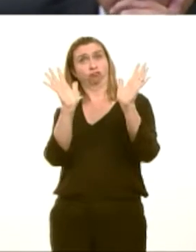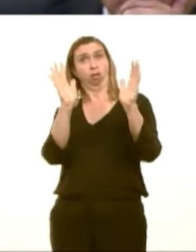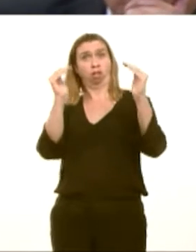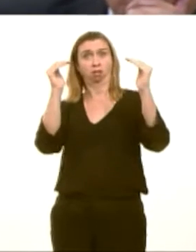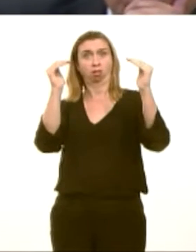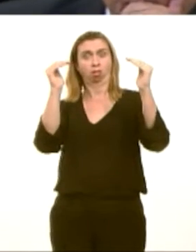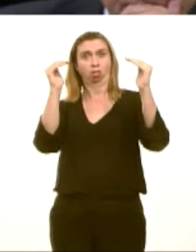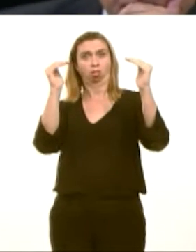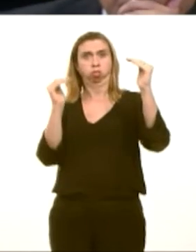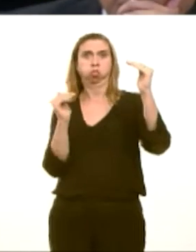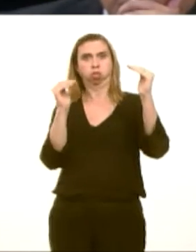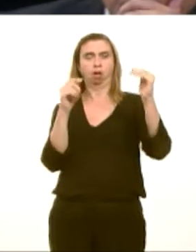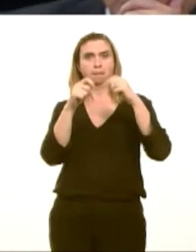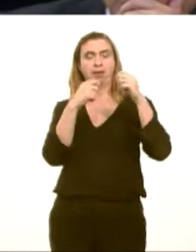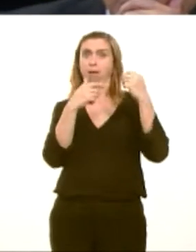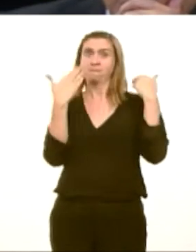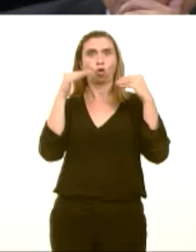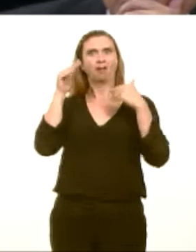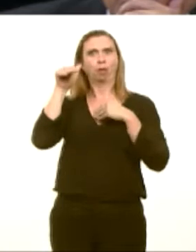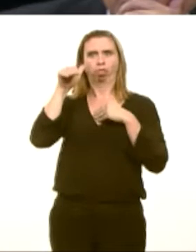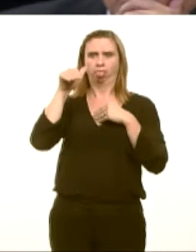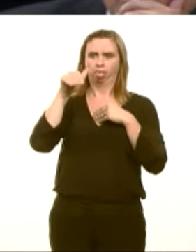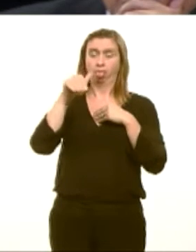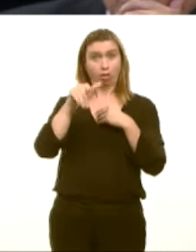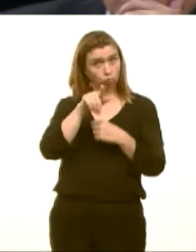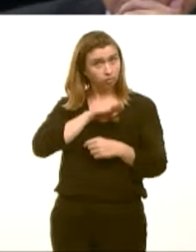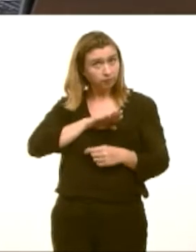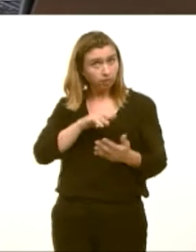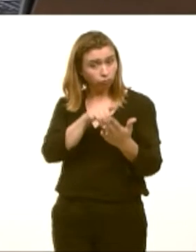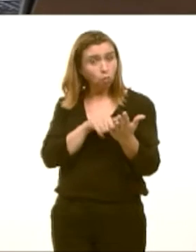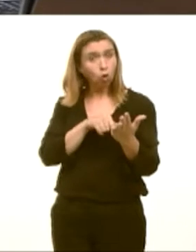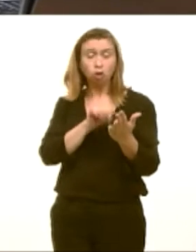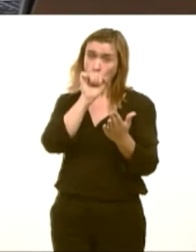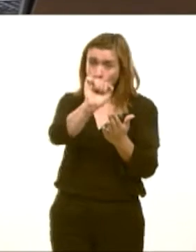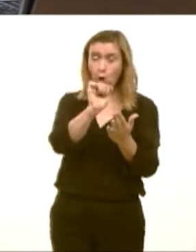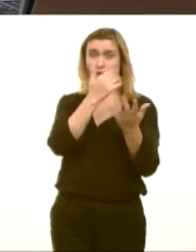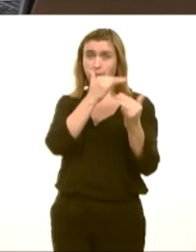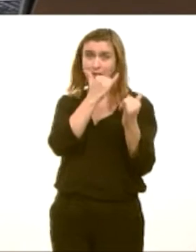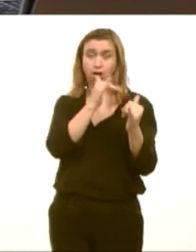Surely, you cannot be happy with such a report from your own inspector.